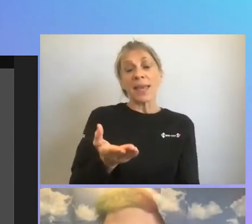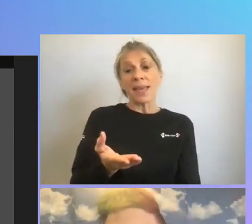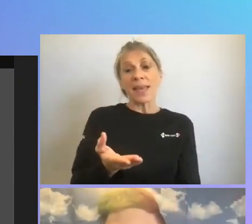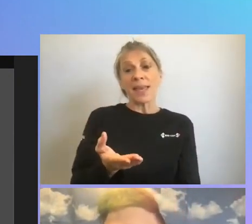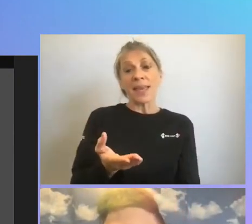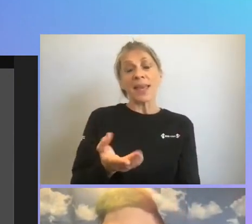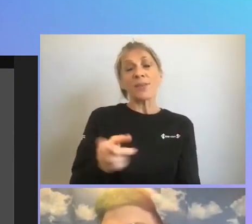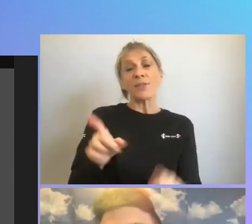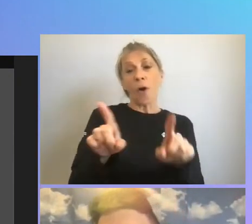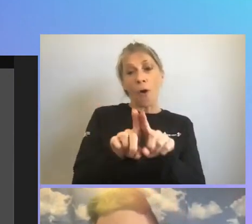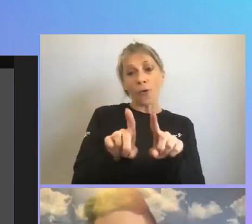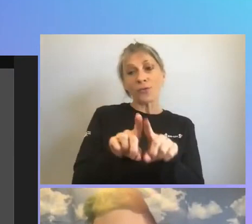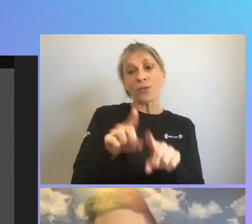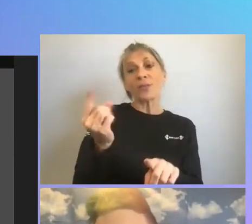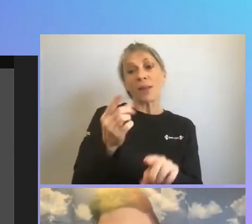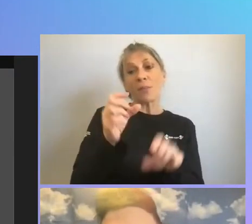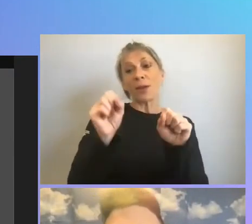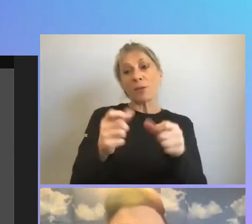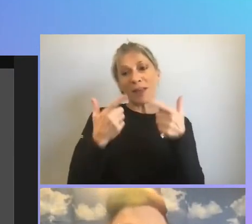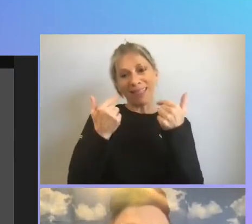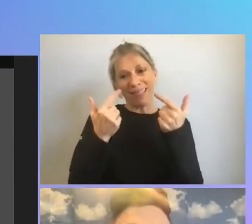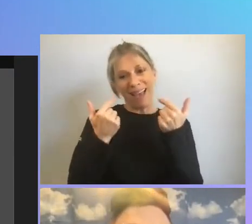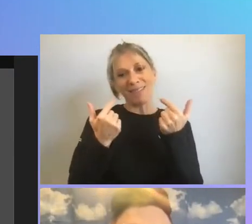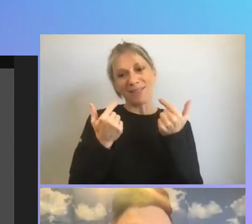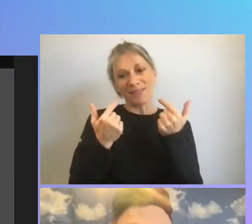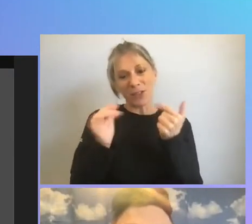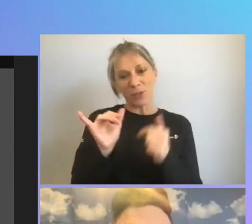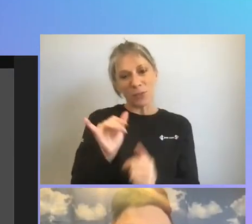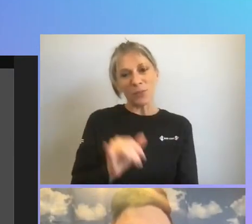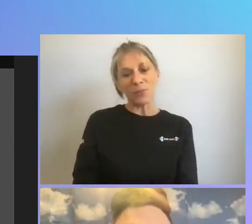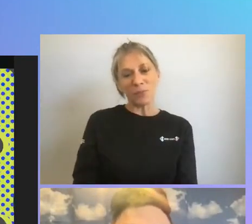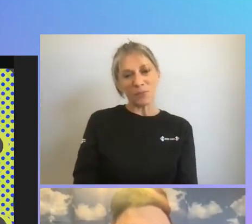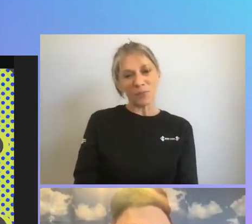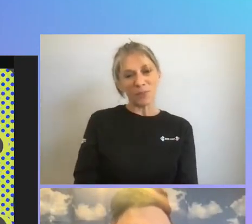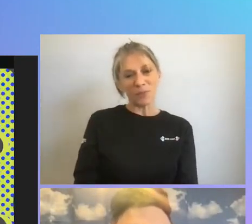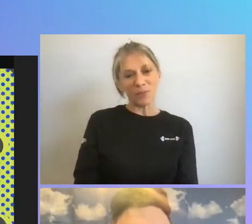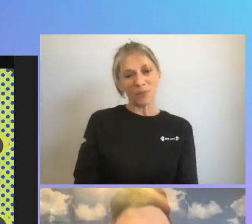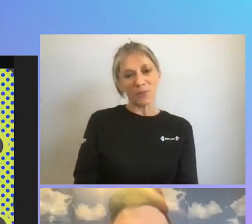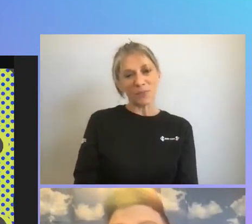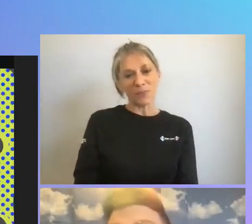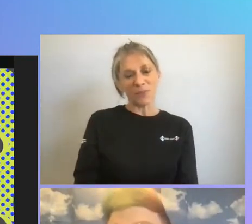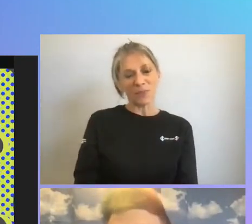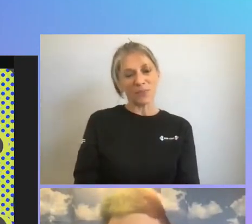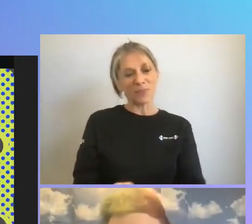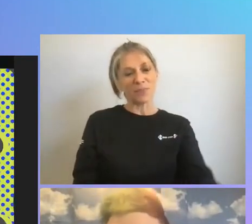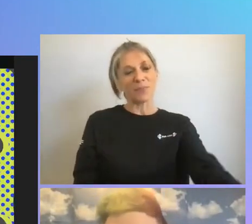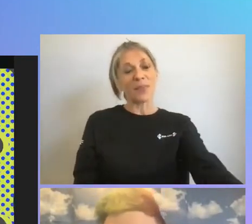something that you can laugh at a little bit as well. So now I